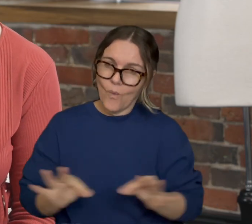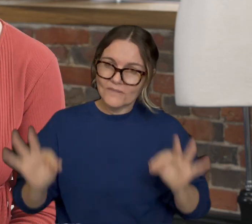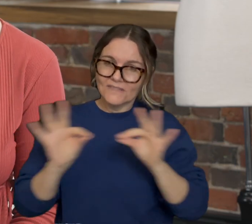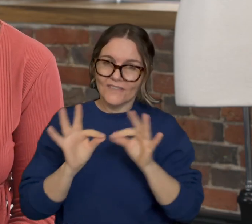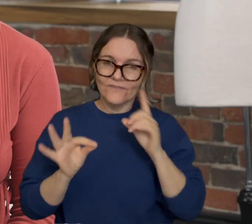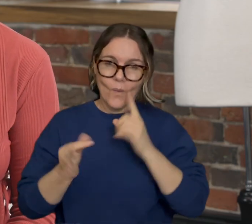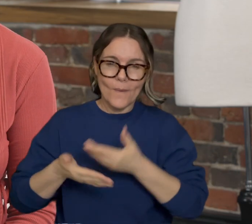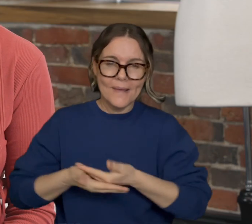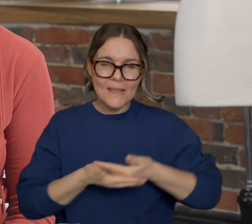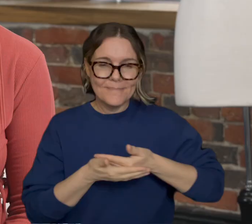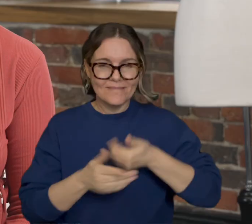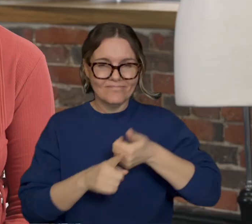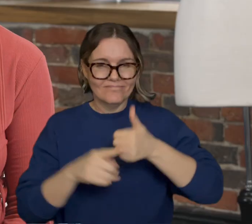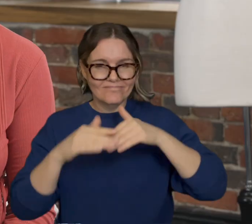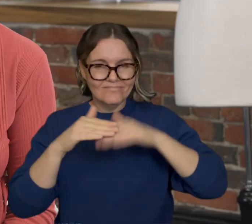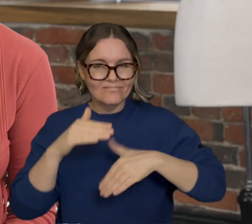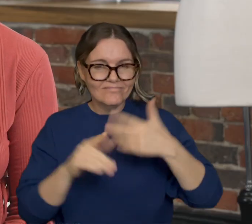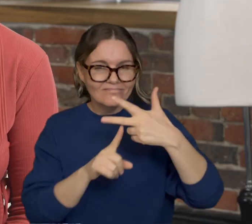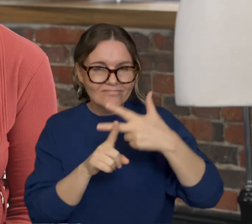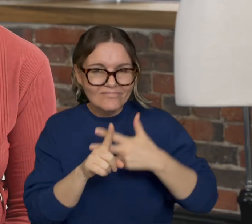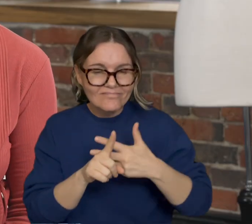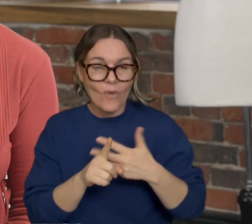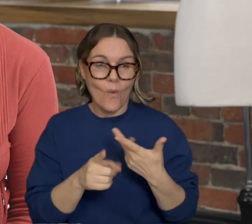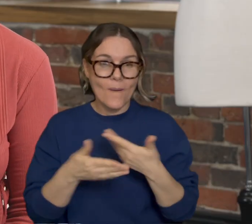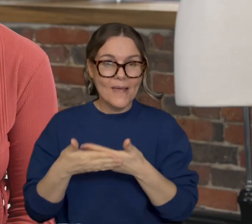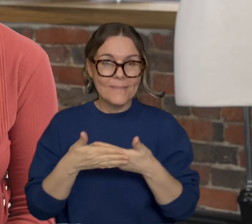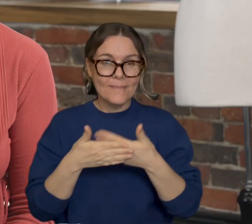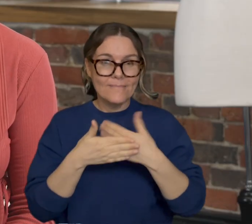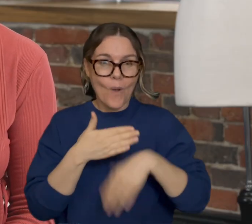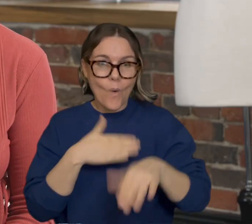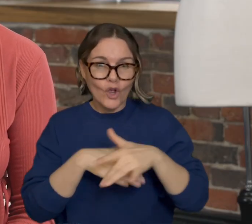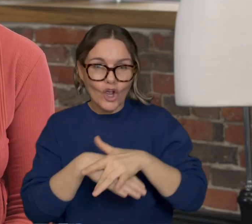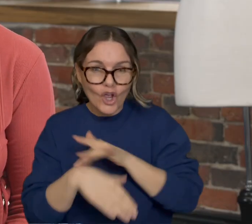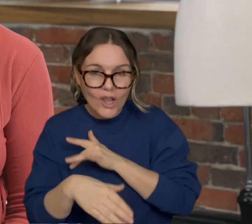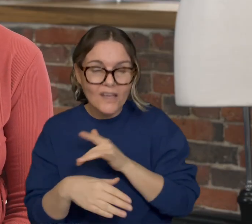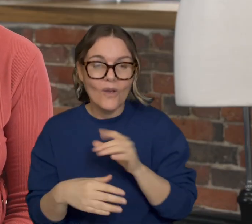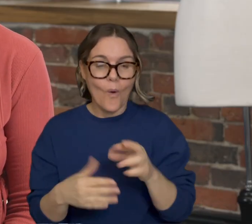or night whatever works for you and this is especially important for any babies under 3 months